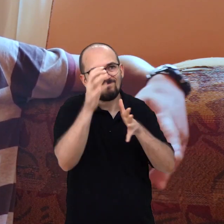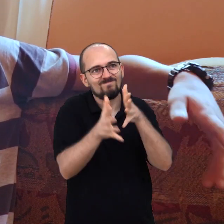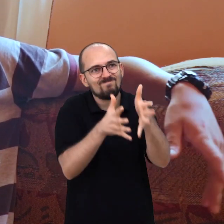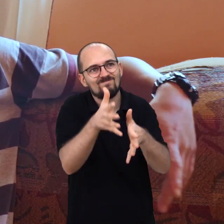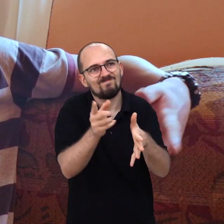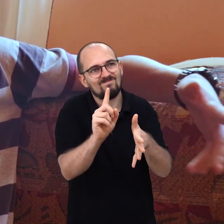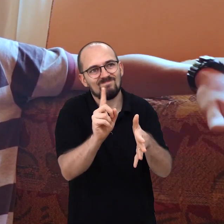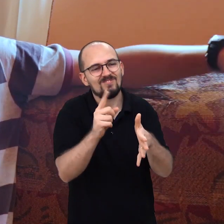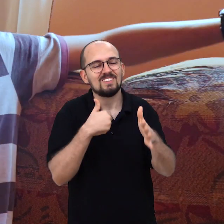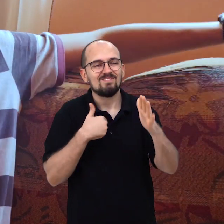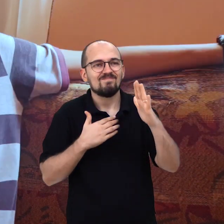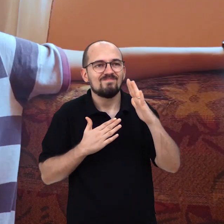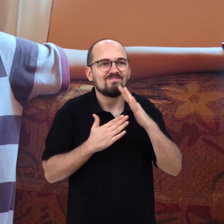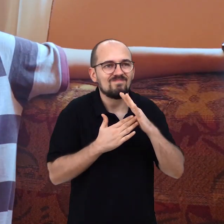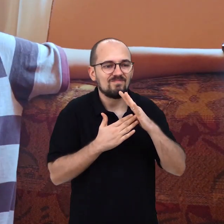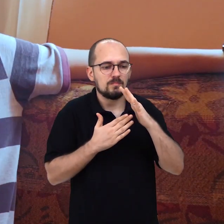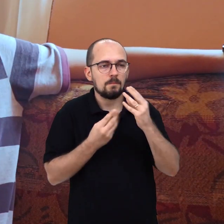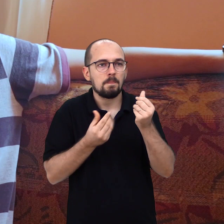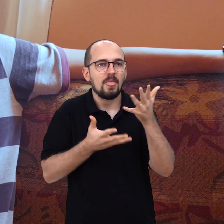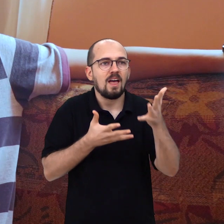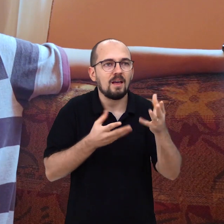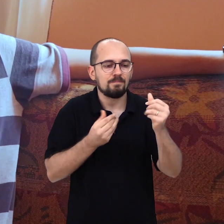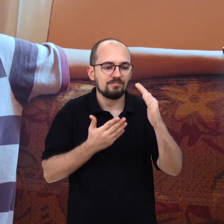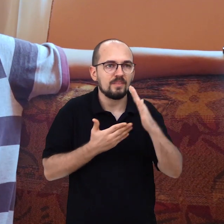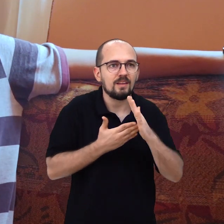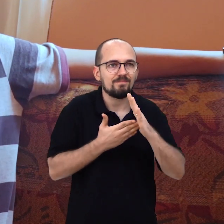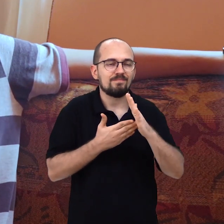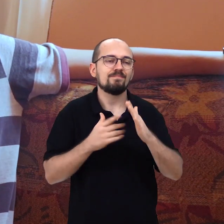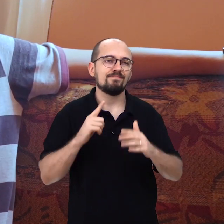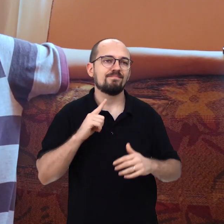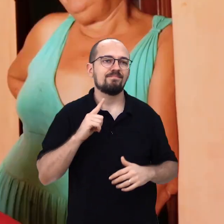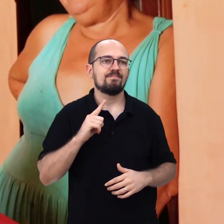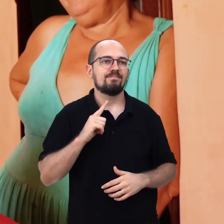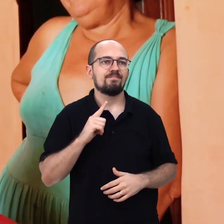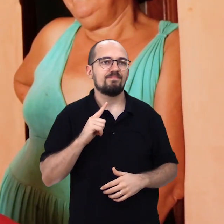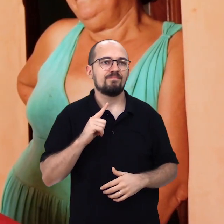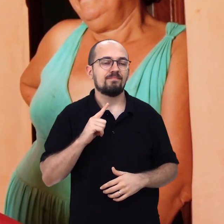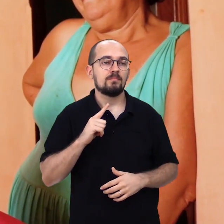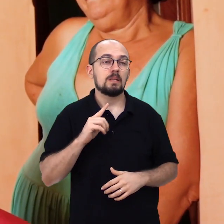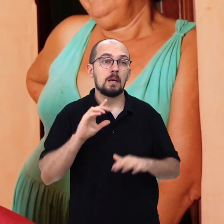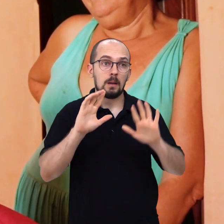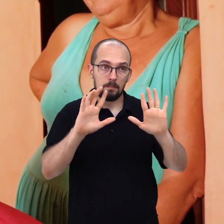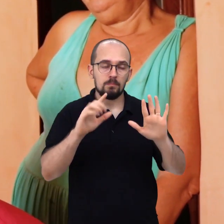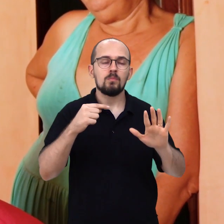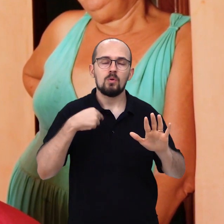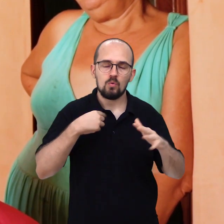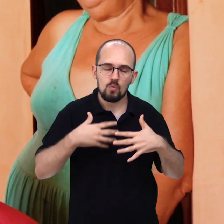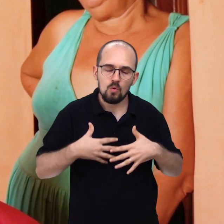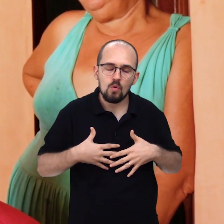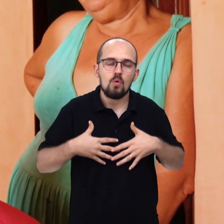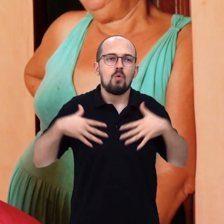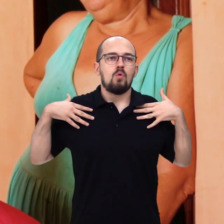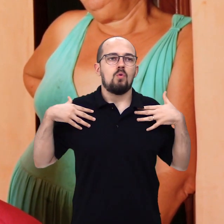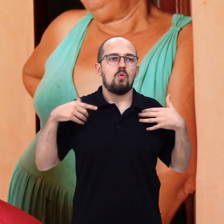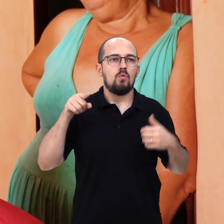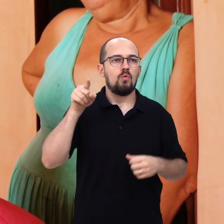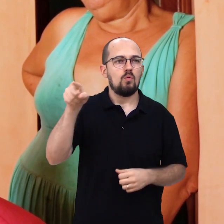So I'm kinda limited in that sense. I have this difficulty. And I'm proud of saying that he is my brother because